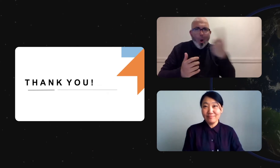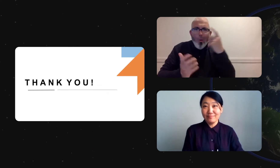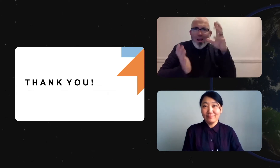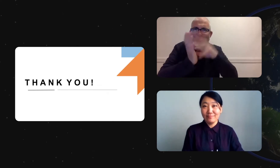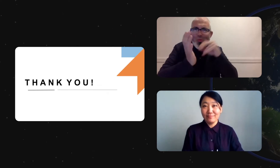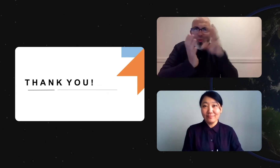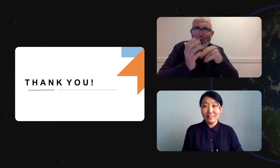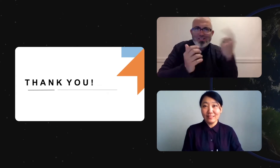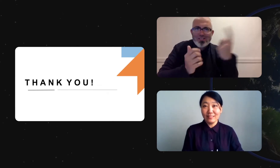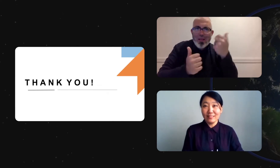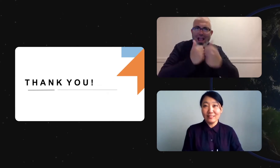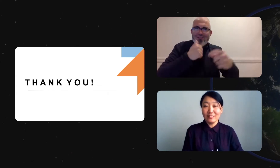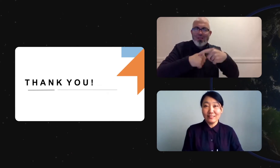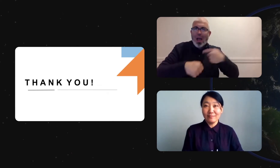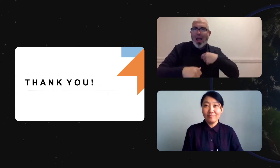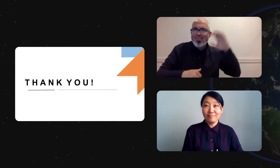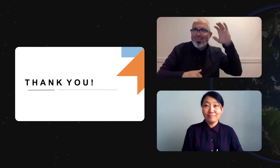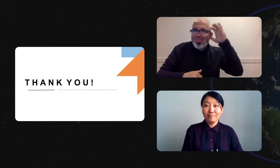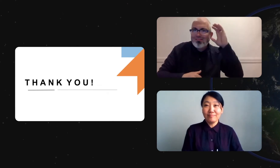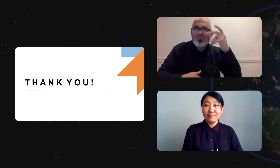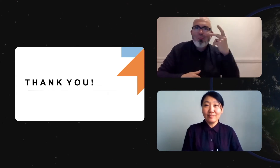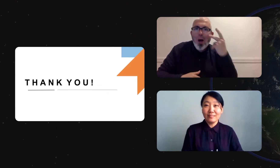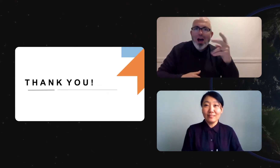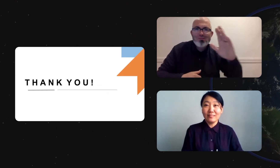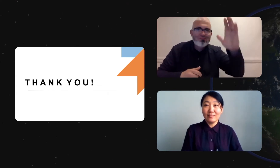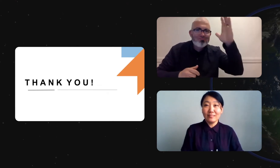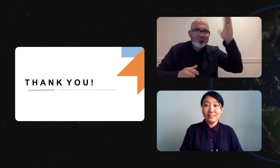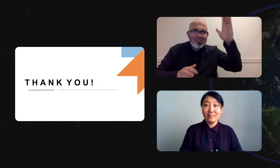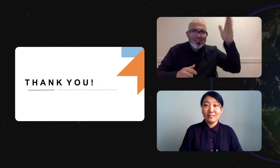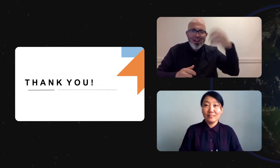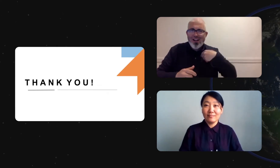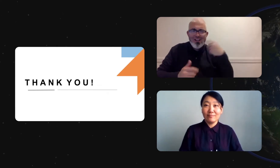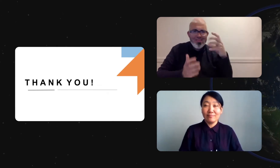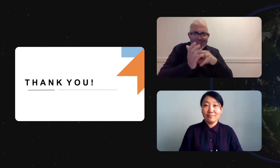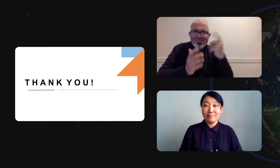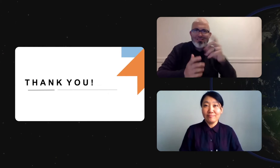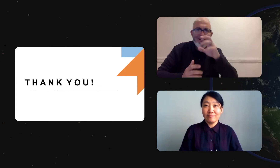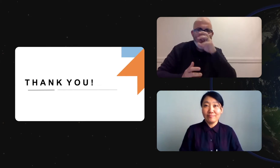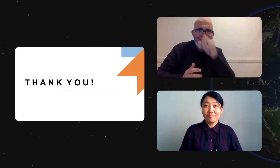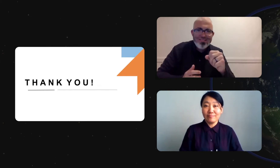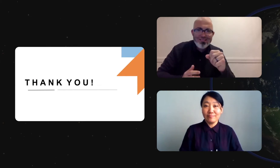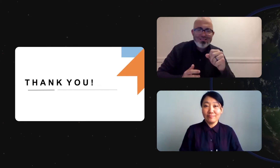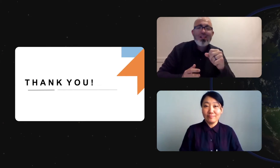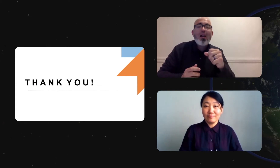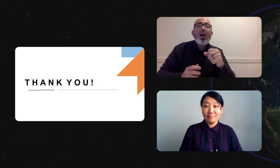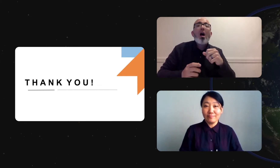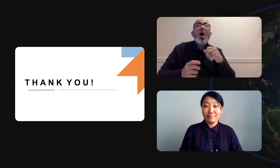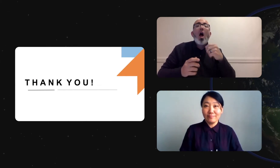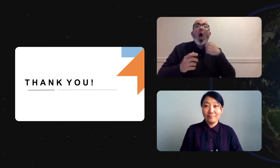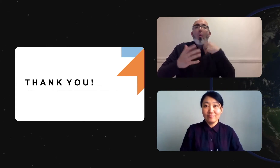I always learn something new when I watch you.